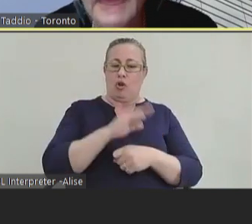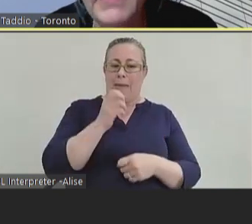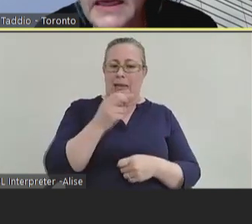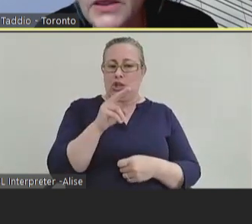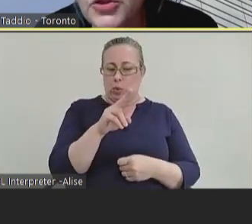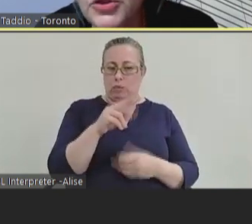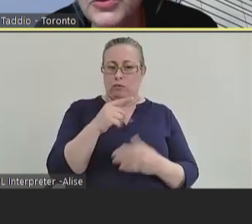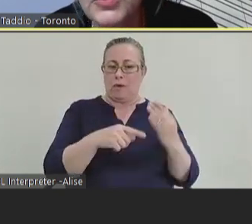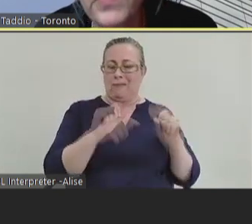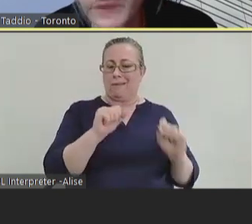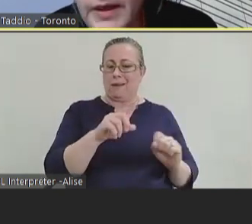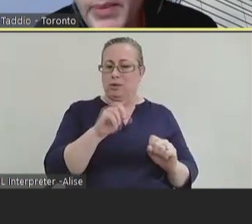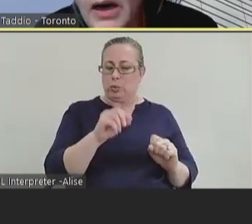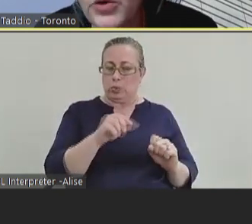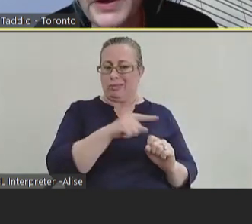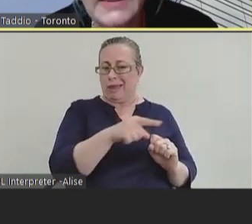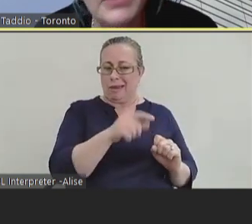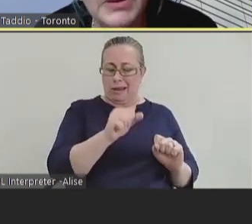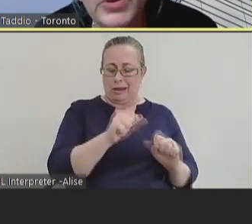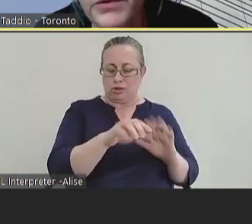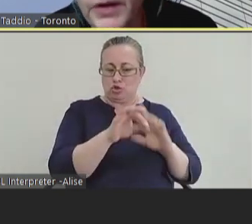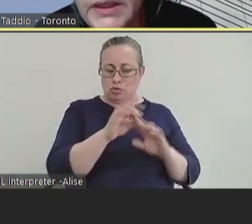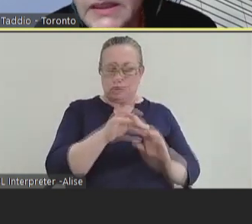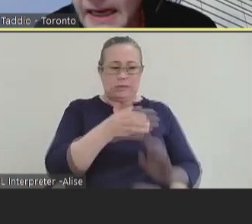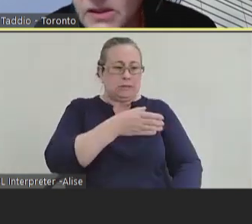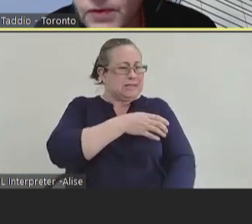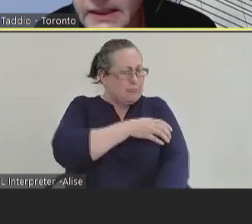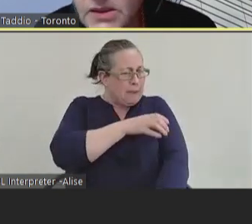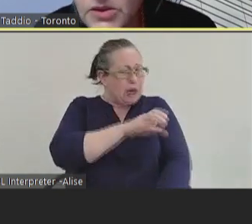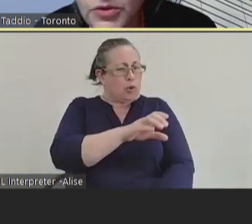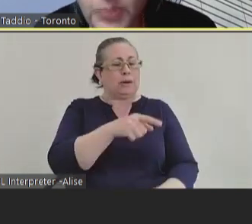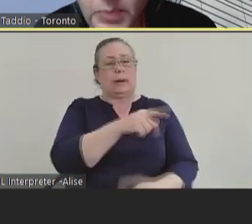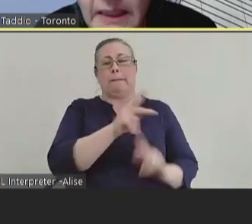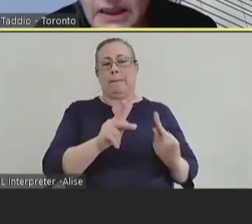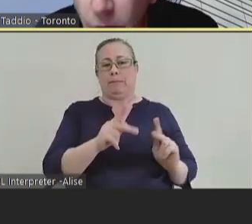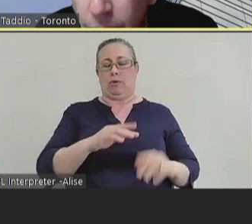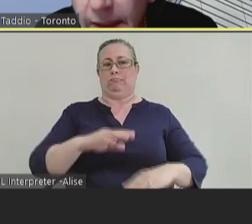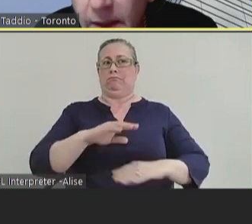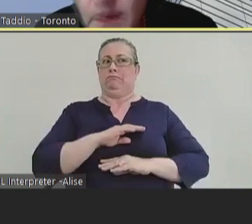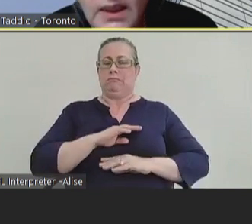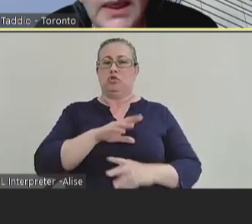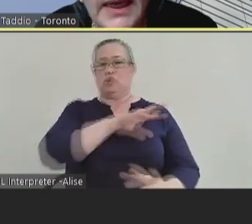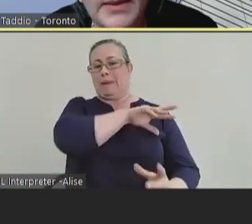and they can choose. Very empowering, and people are very satisfied to be included,